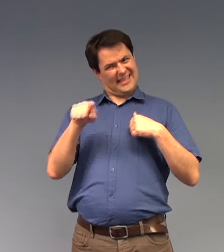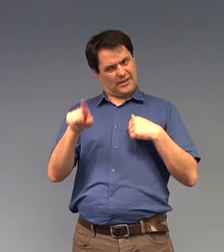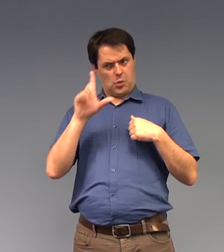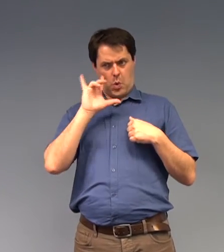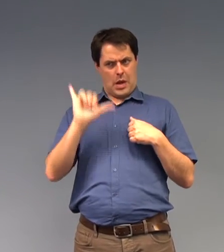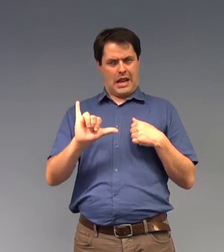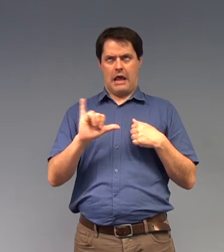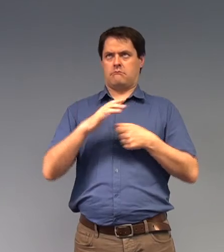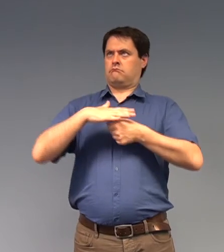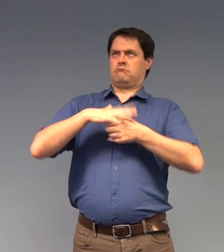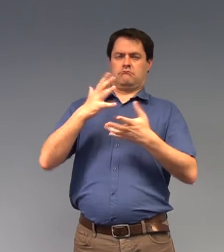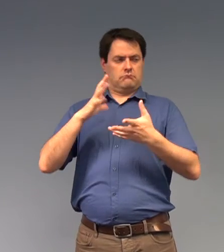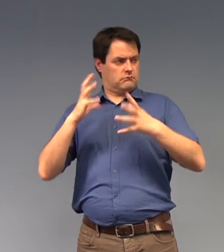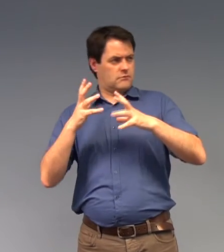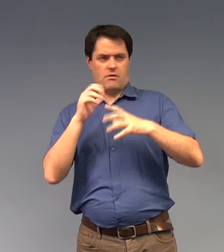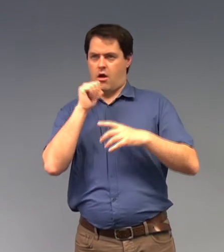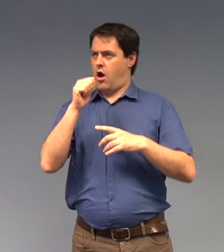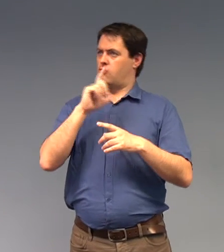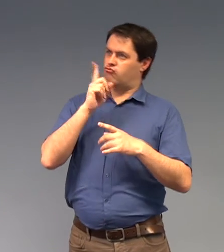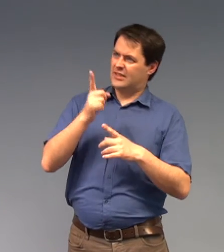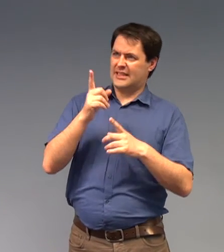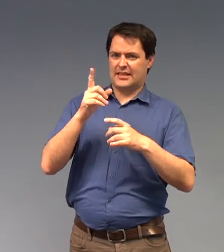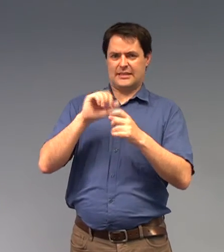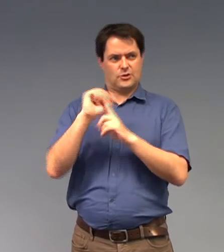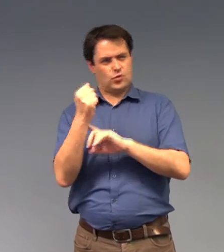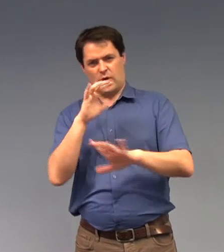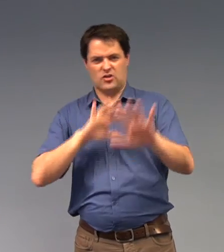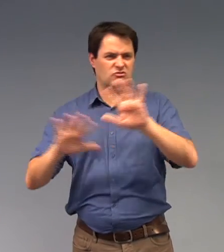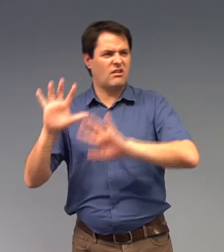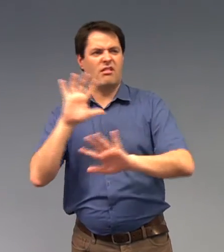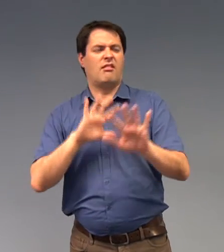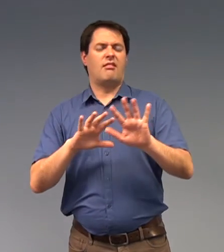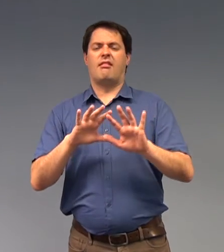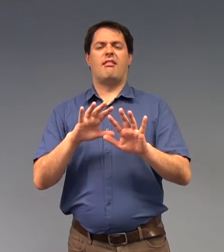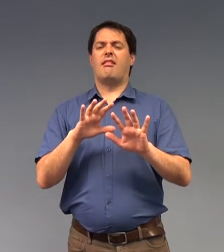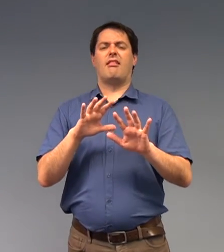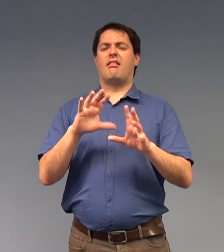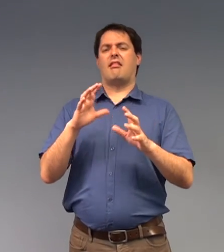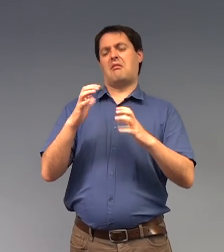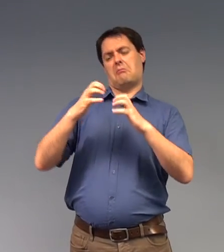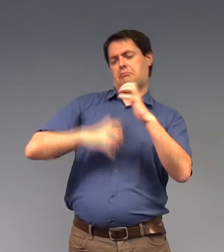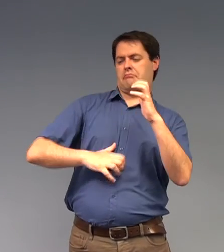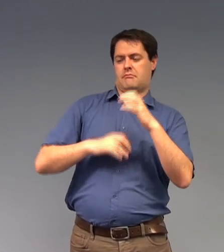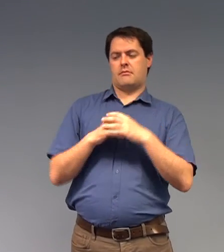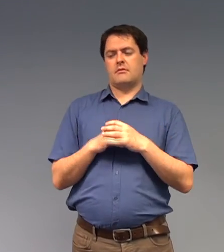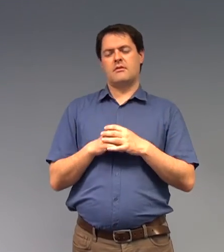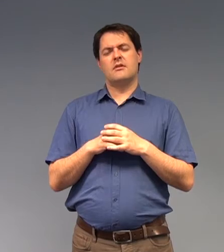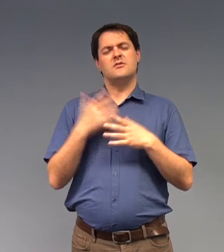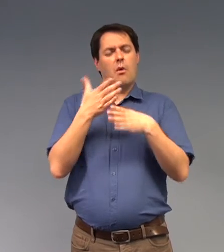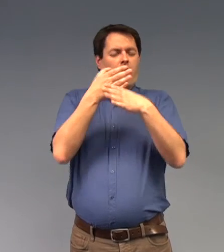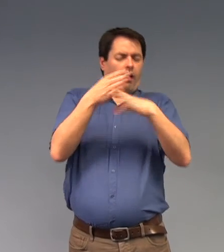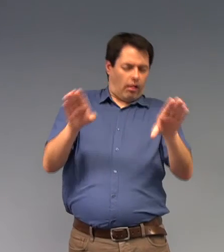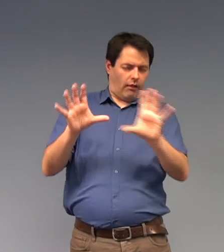But for me it looked like the artificial situation changed their approach.